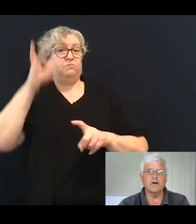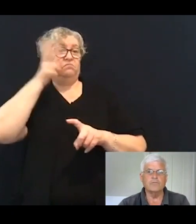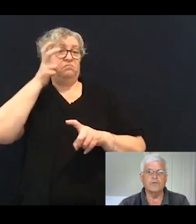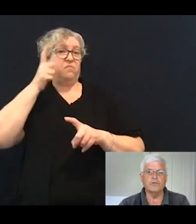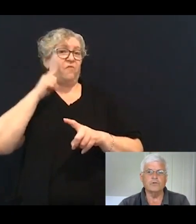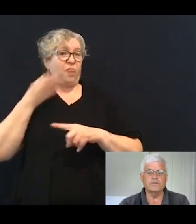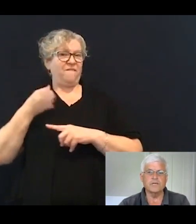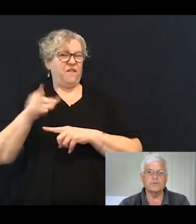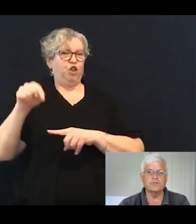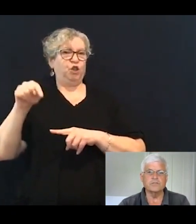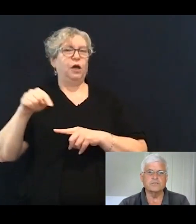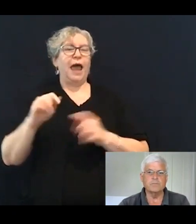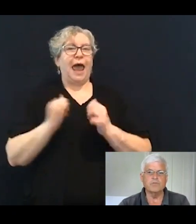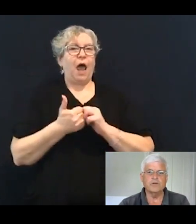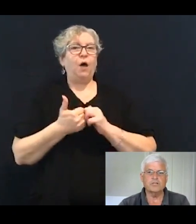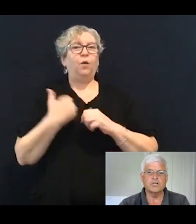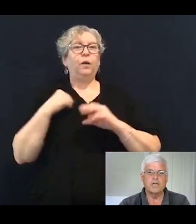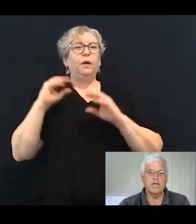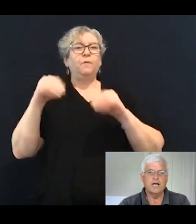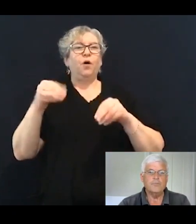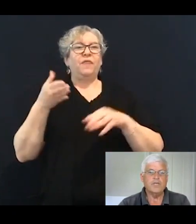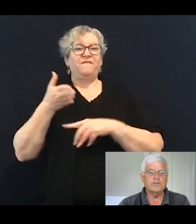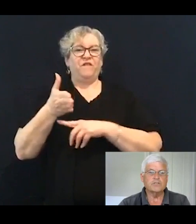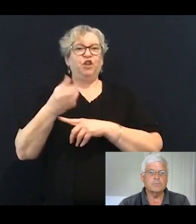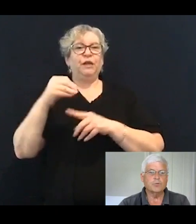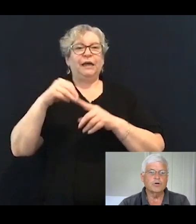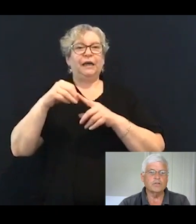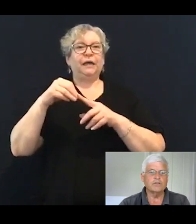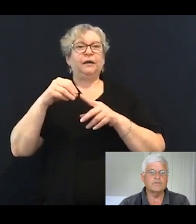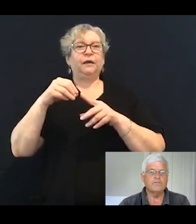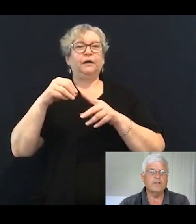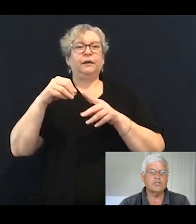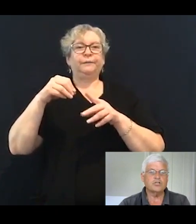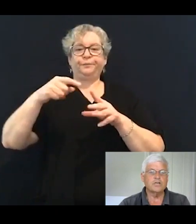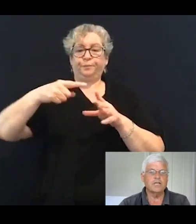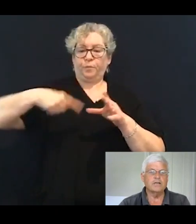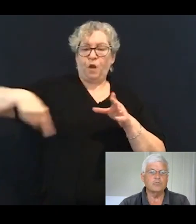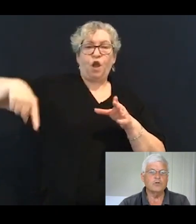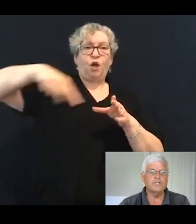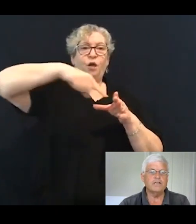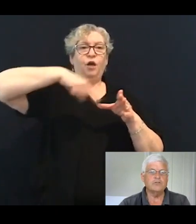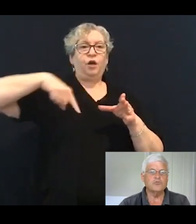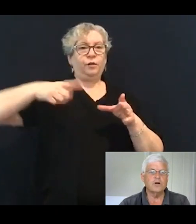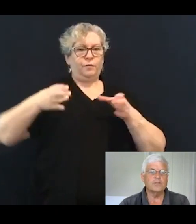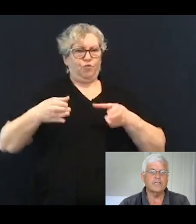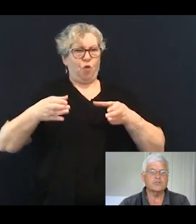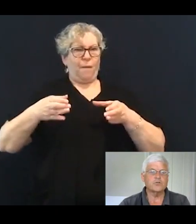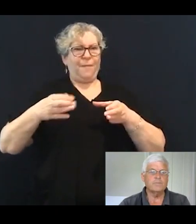in the zebrafish is to put the fish in a rotating drum that has stripes on it.